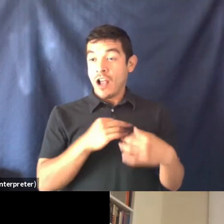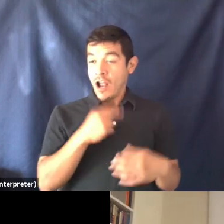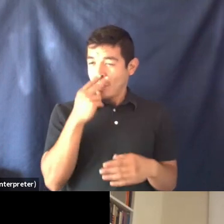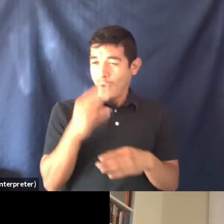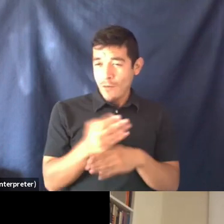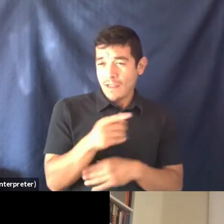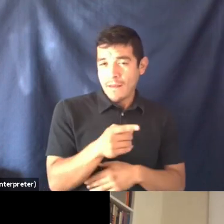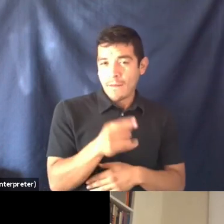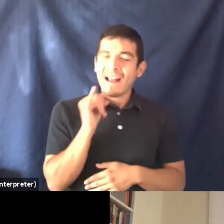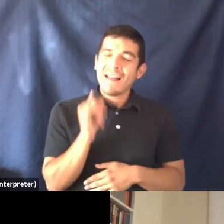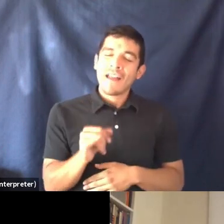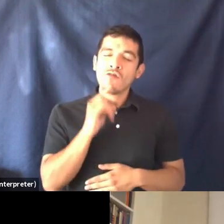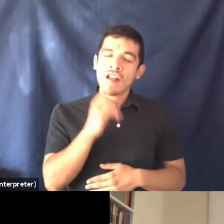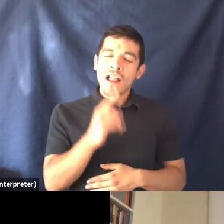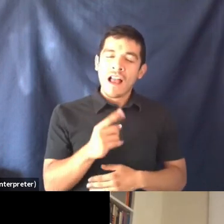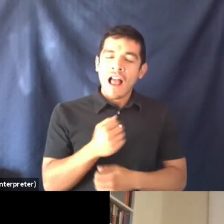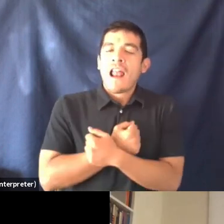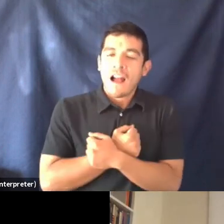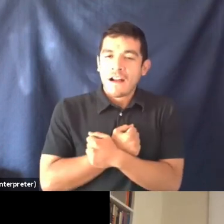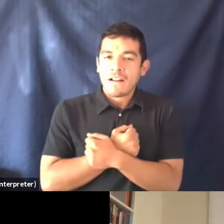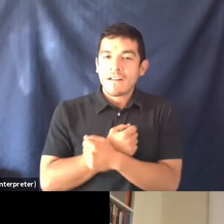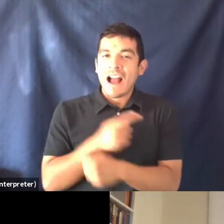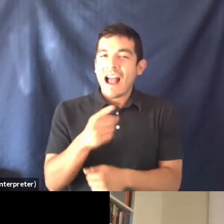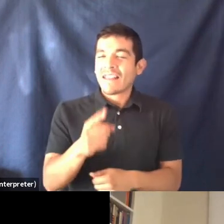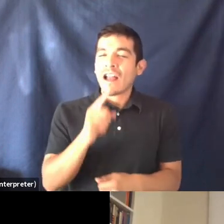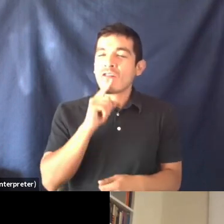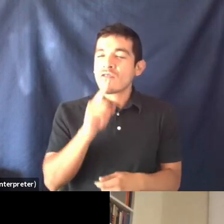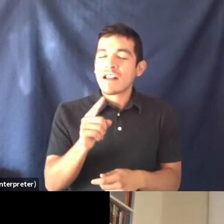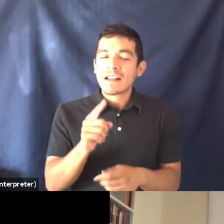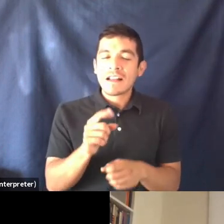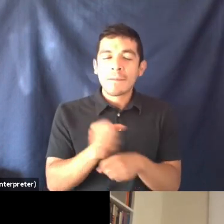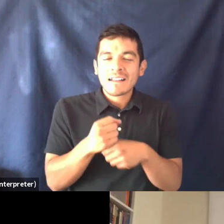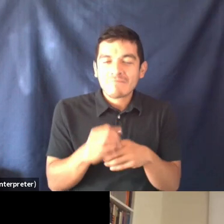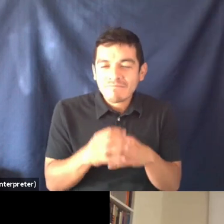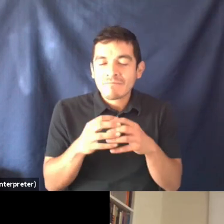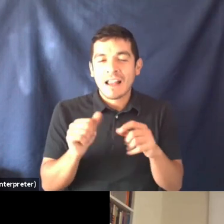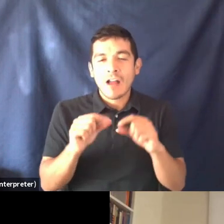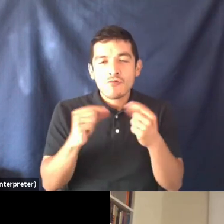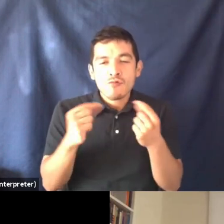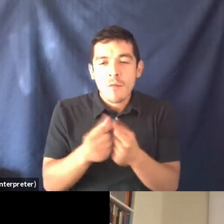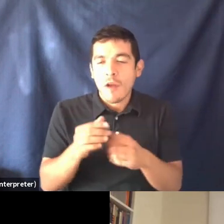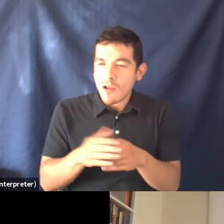and the feeling of like they had formed a pack a tribe on the streets as they were living without security